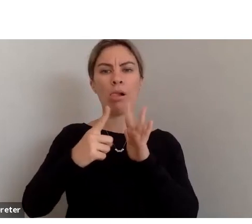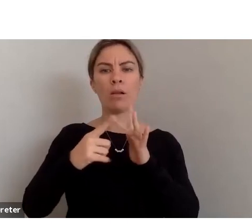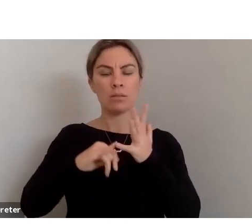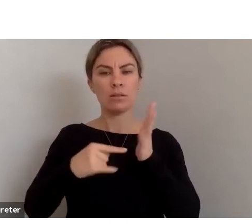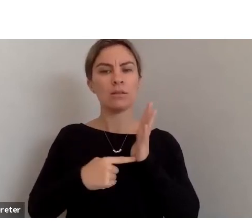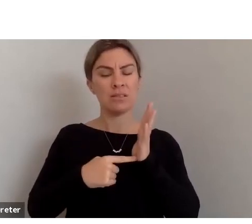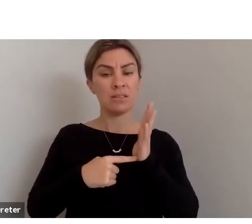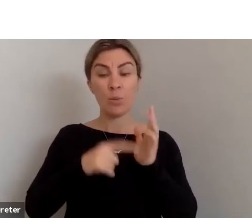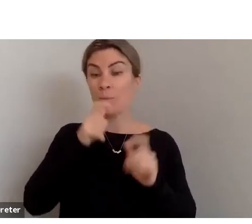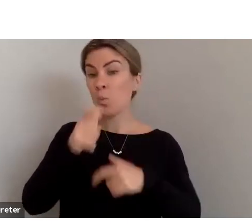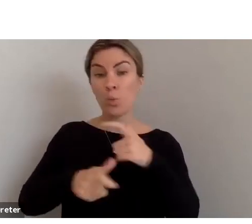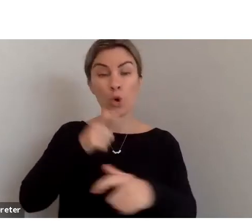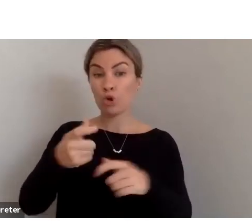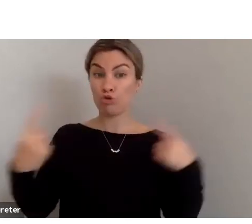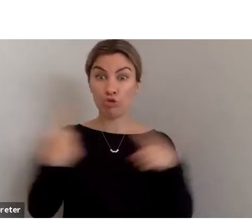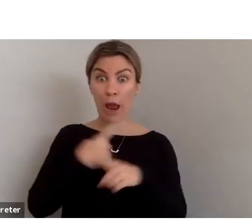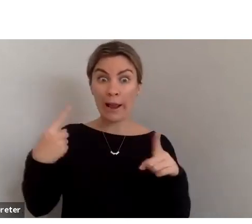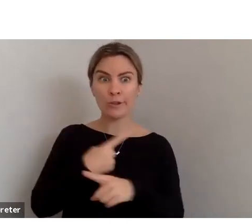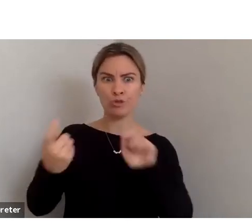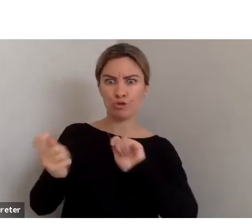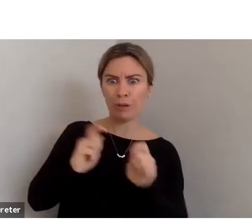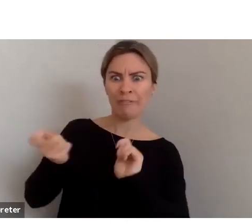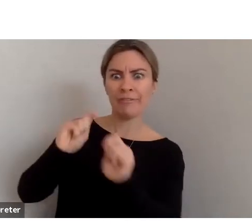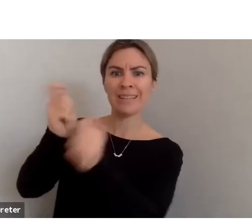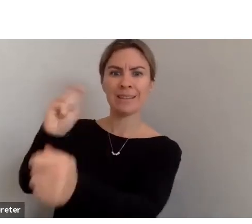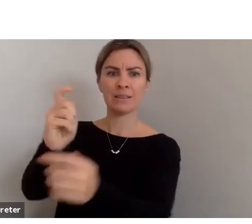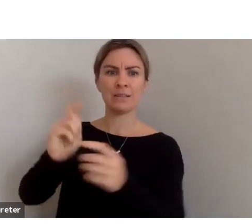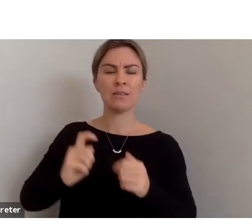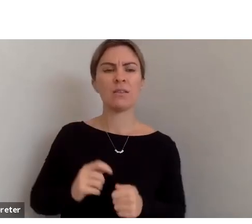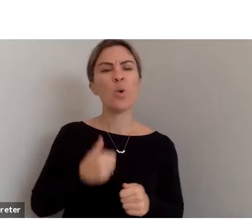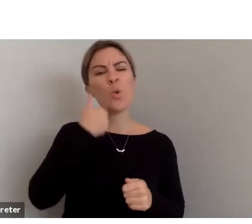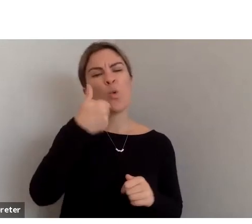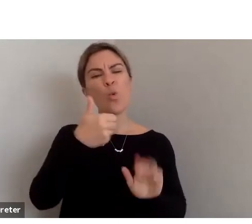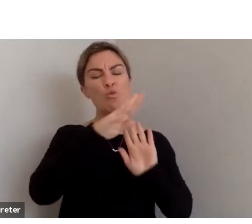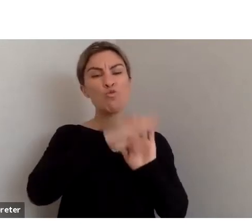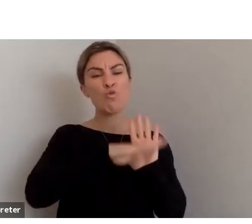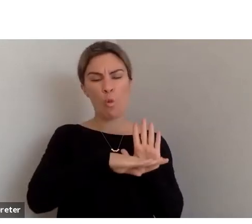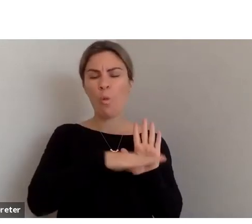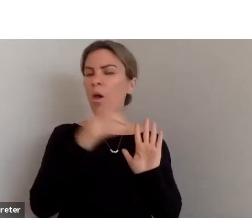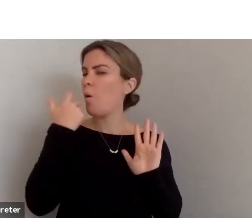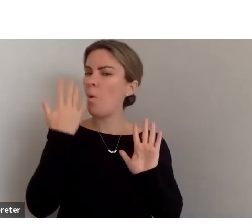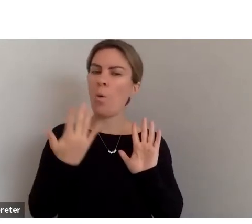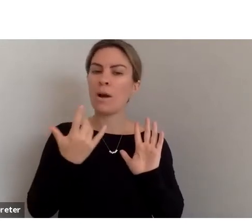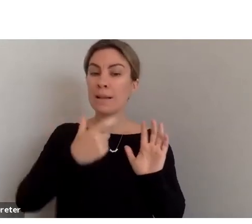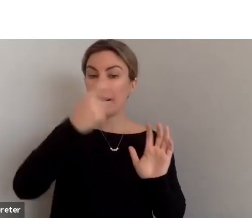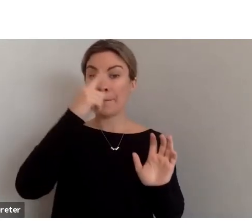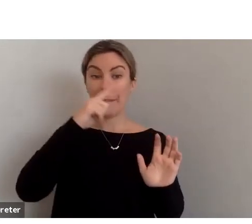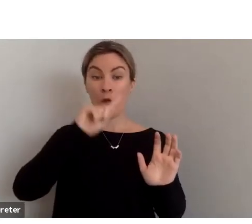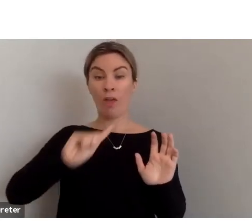A good rule of thumb is 'people first language' it's about the